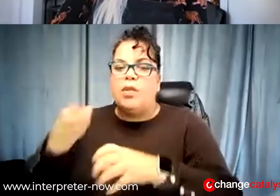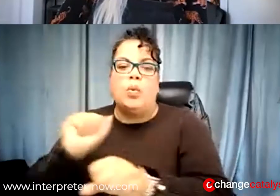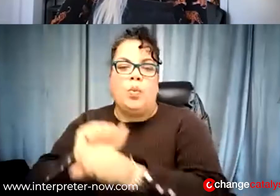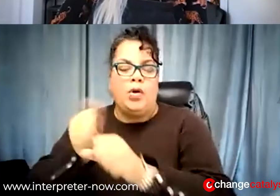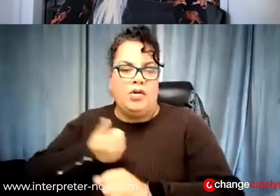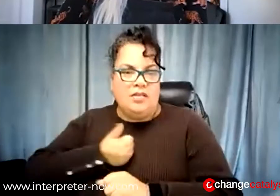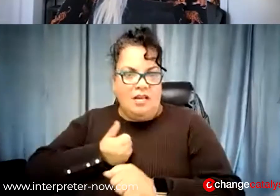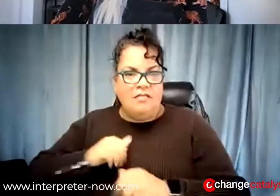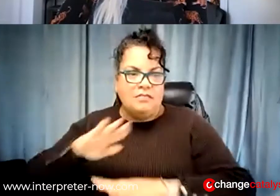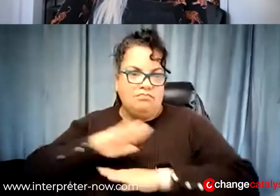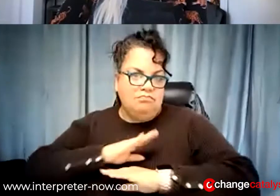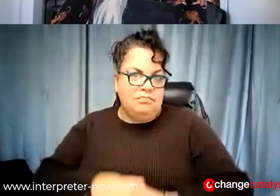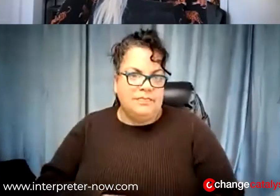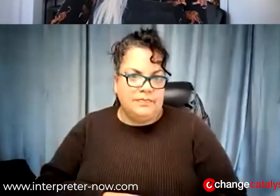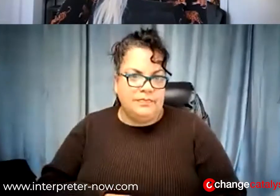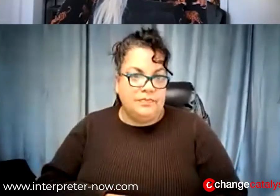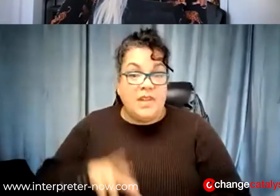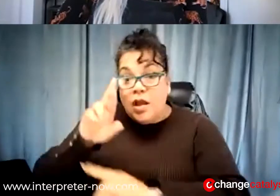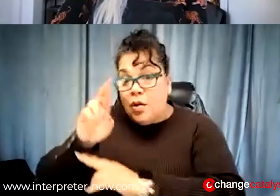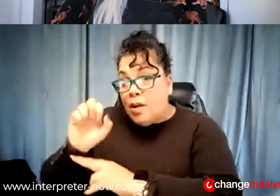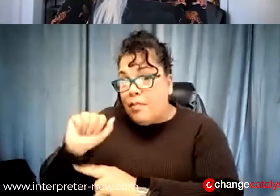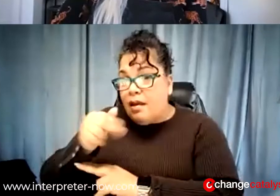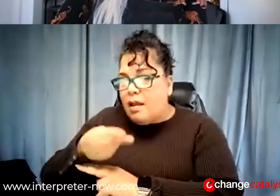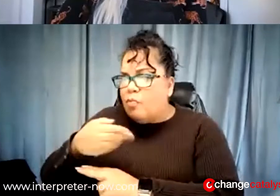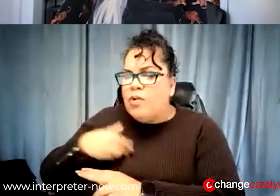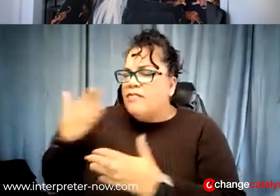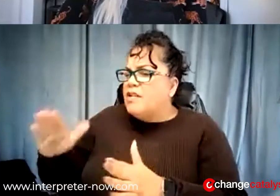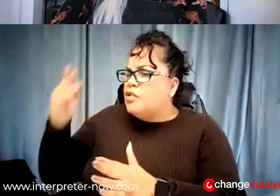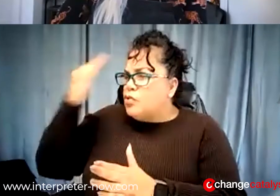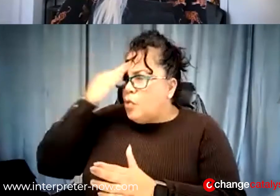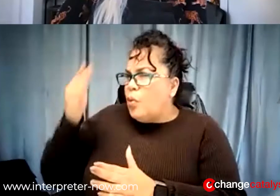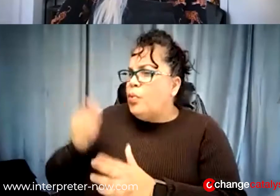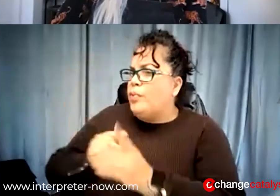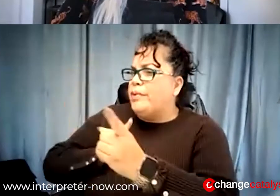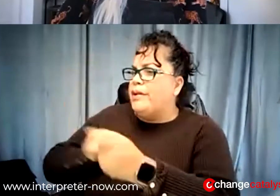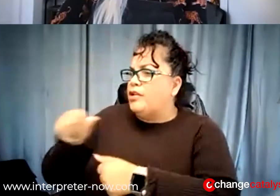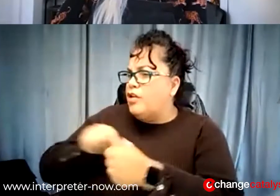Rebekah, we've known each other for a few years now. And so, I know that diversity, equity, and inclusion are really important to you.